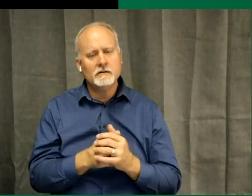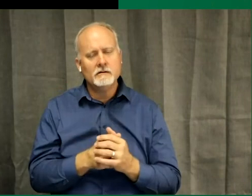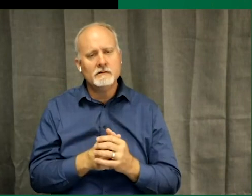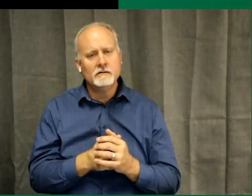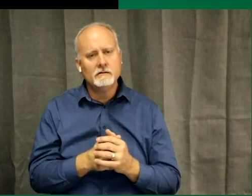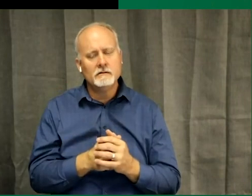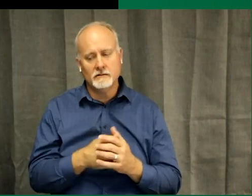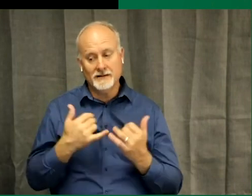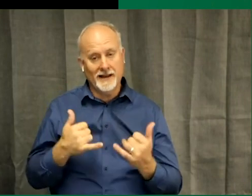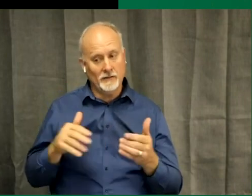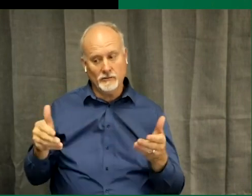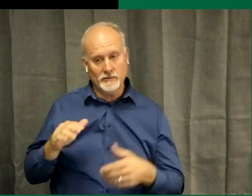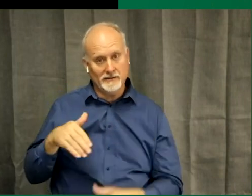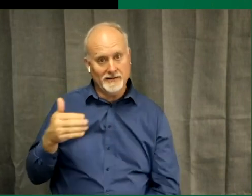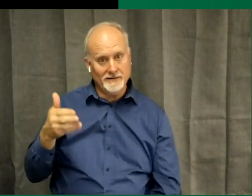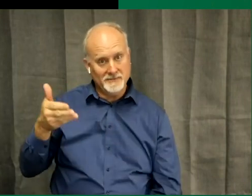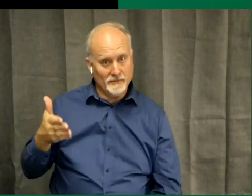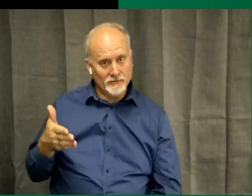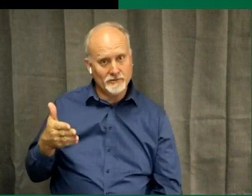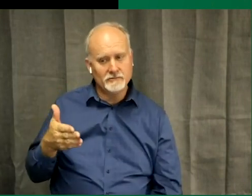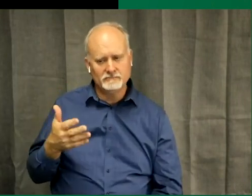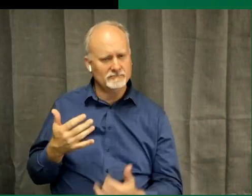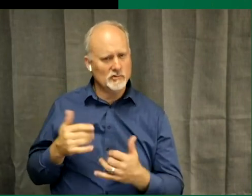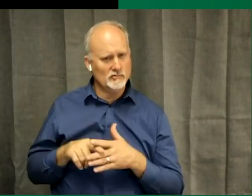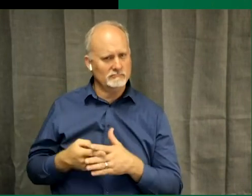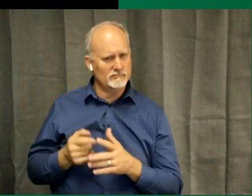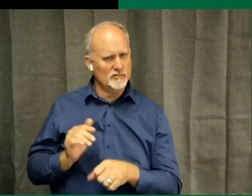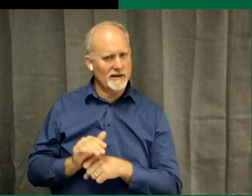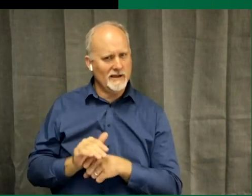the next next speaker tonight that will kick off tonight's town hall with an important message